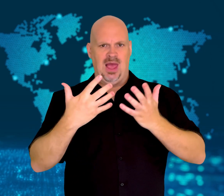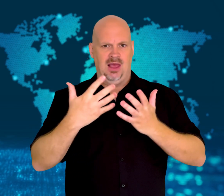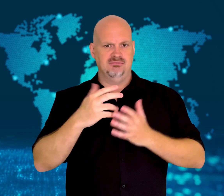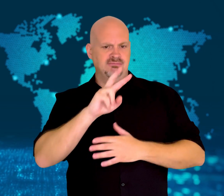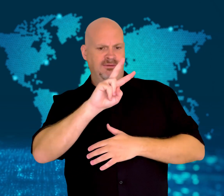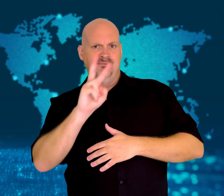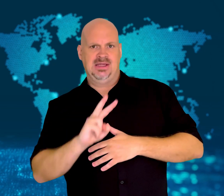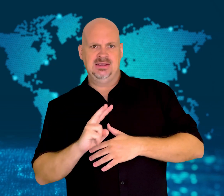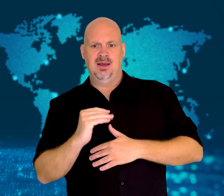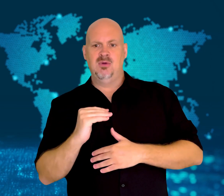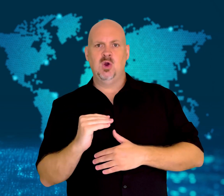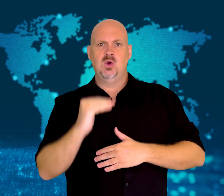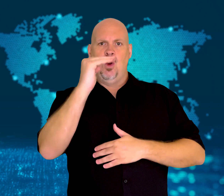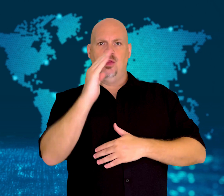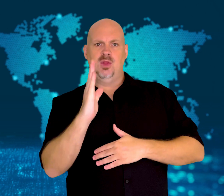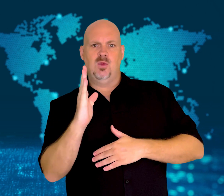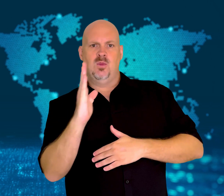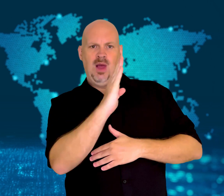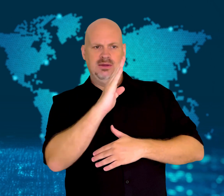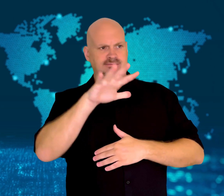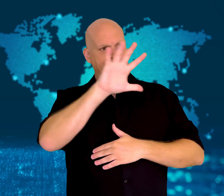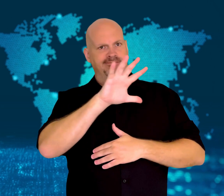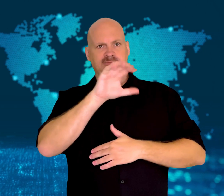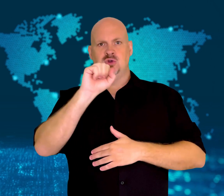in northwestern Vietnam.